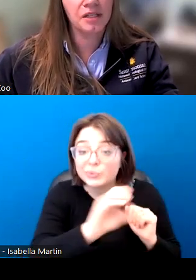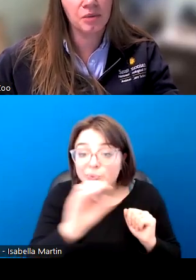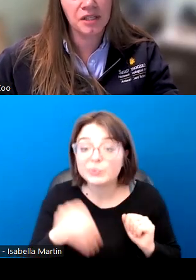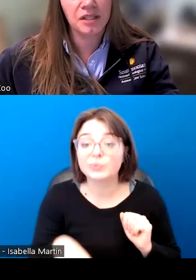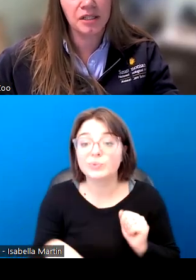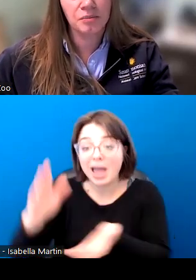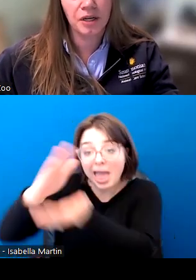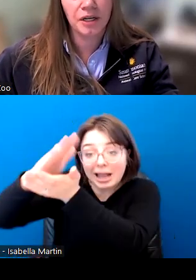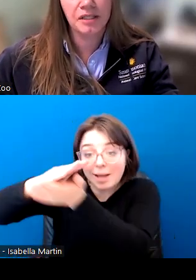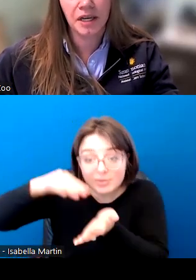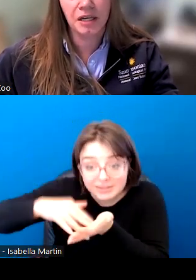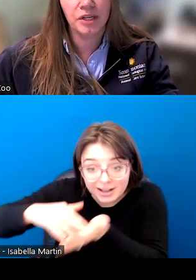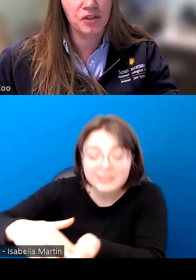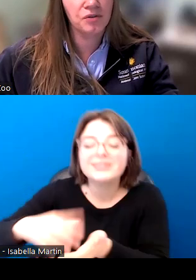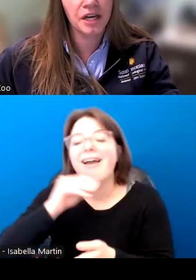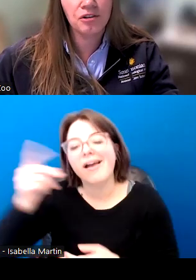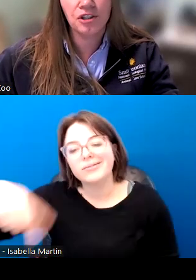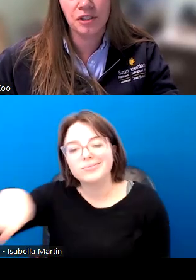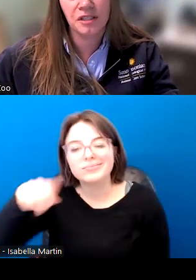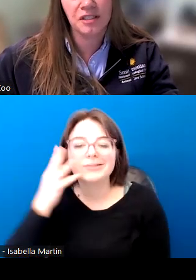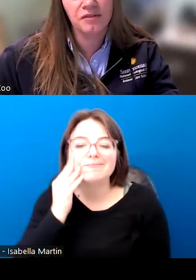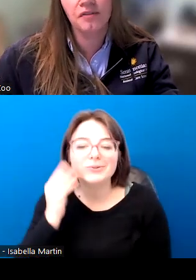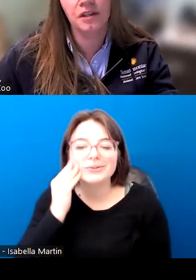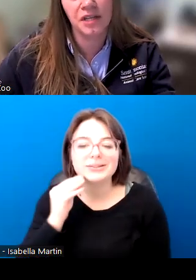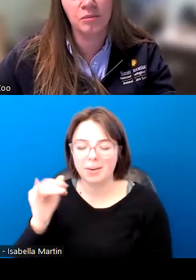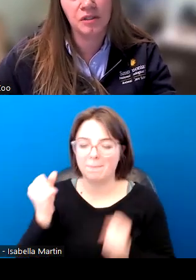expertise and experience gained by zoos and nutritionists successfully feeding these animals.